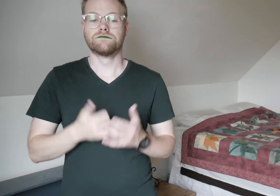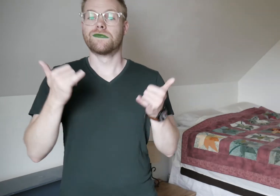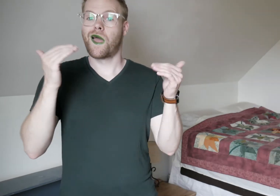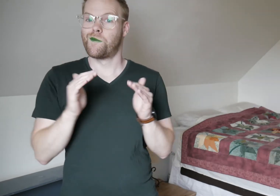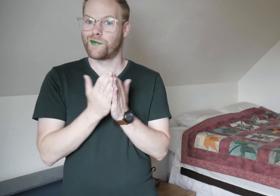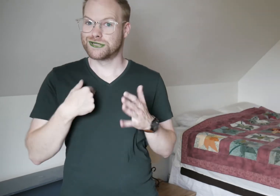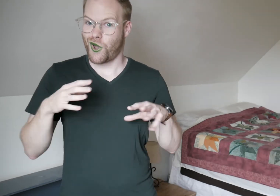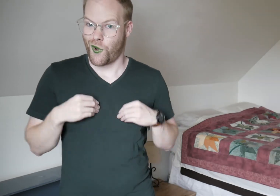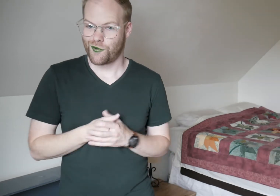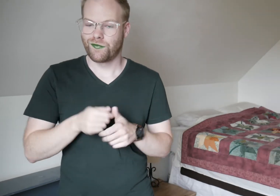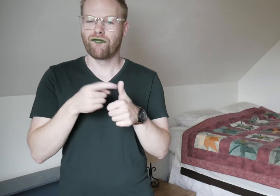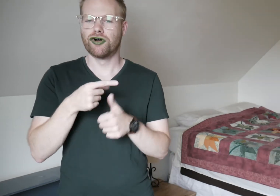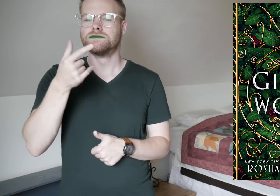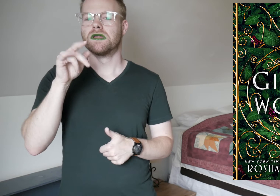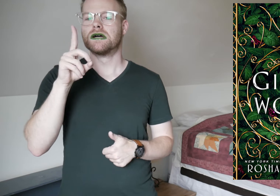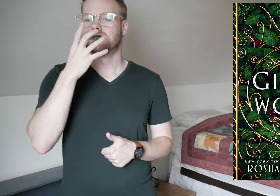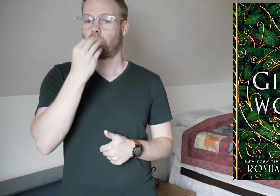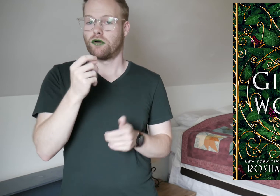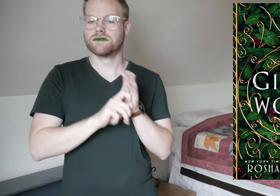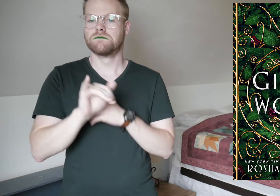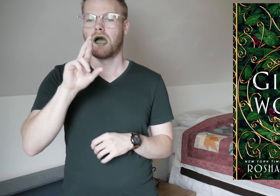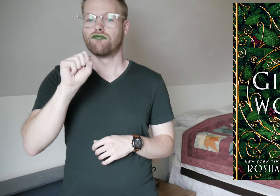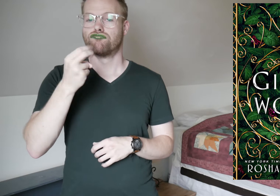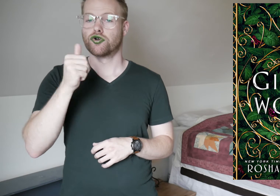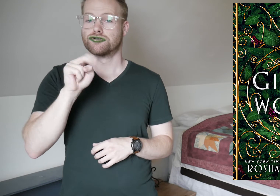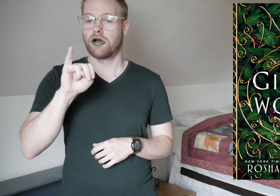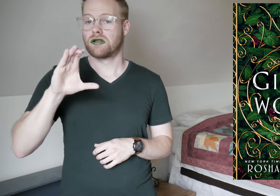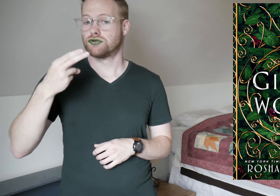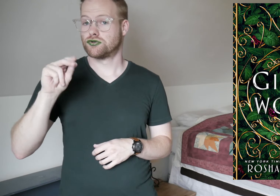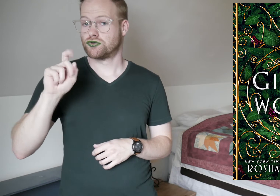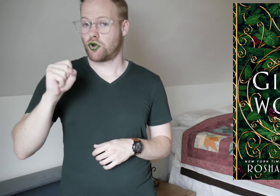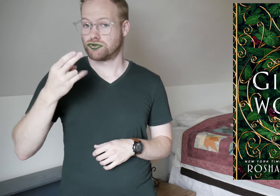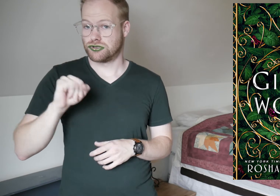Now we’re onto the books that I own! First, The Gilded Wolves by Roshani Chokshi.